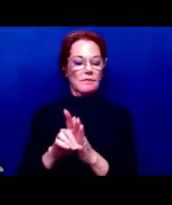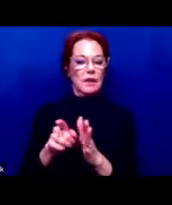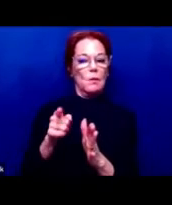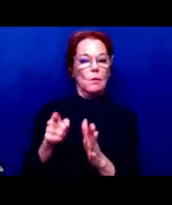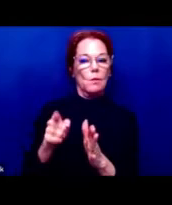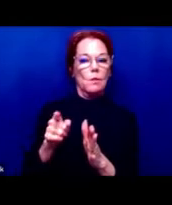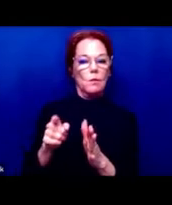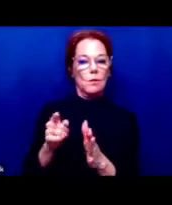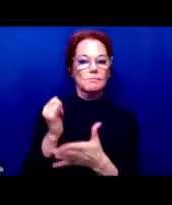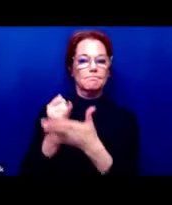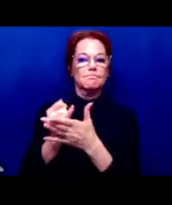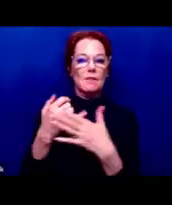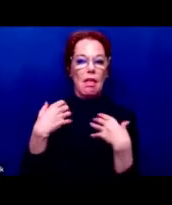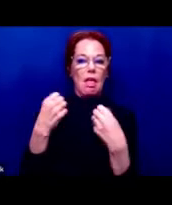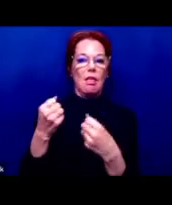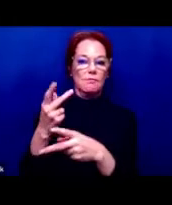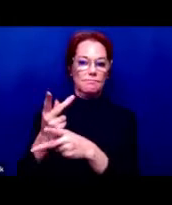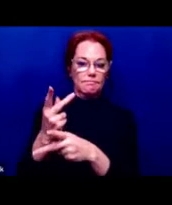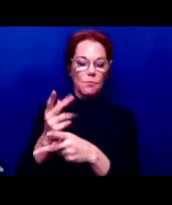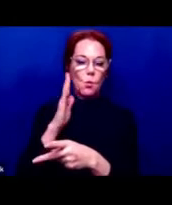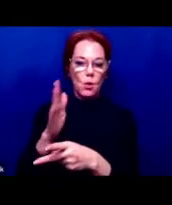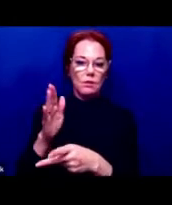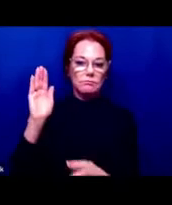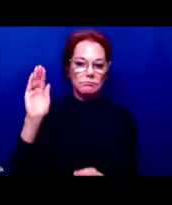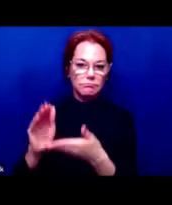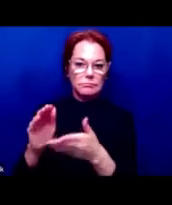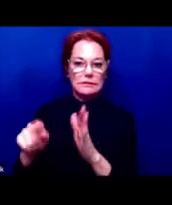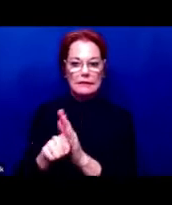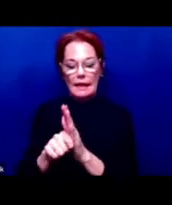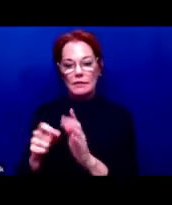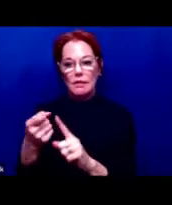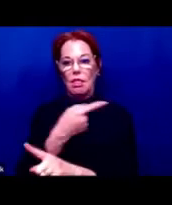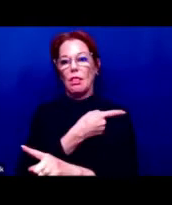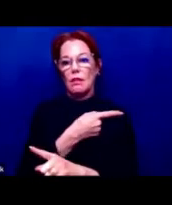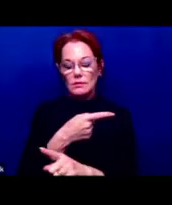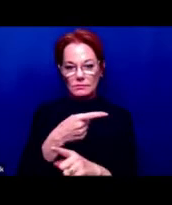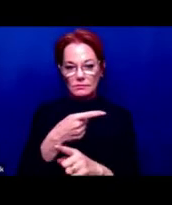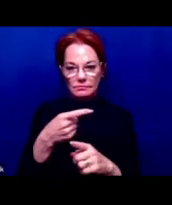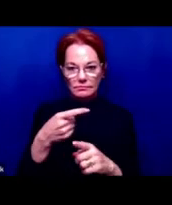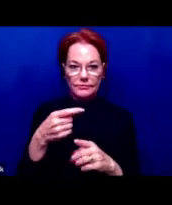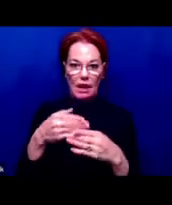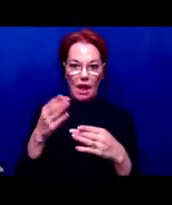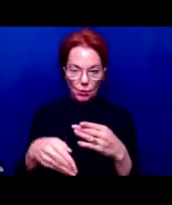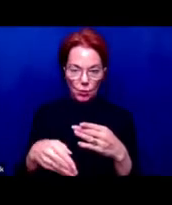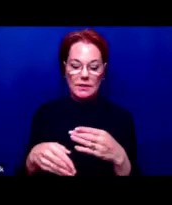reduce the risk of, you know, negative or adverse consequences for not being able to manage